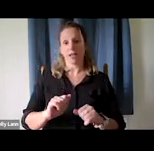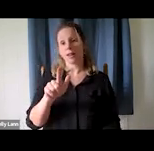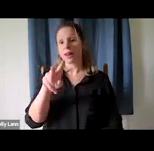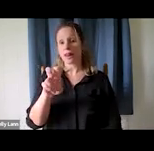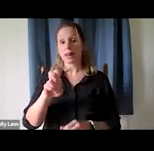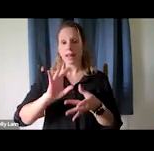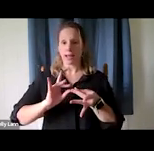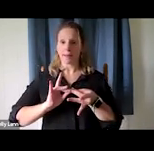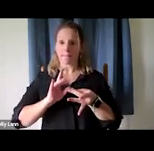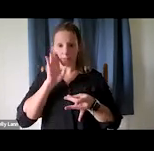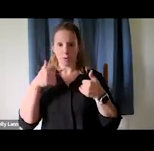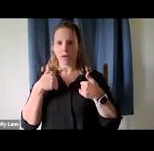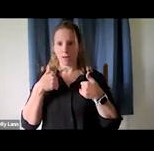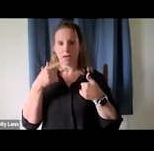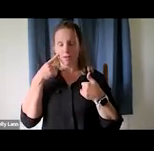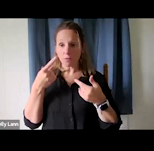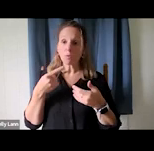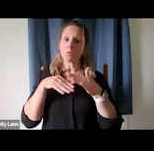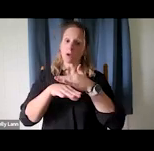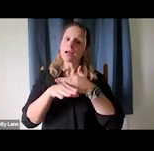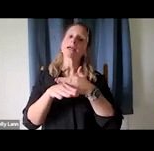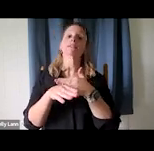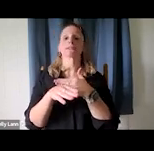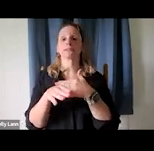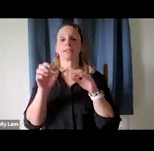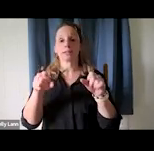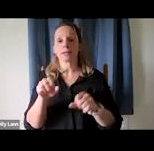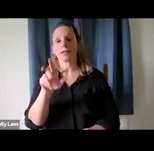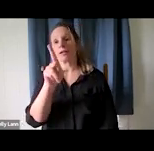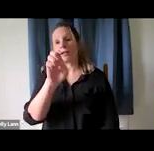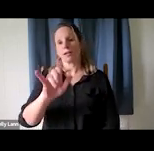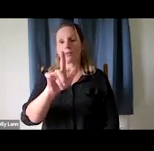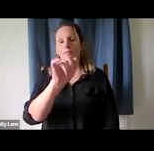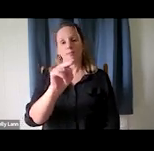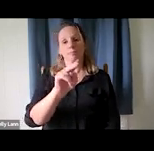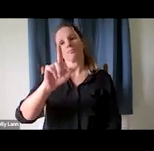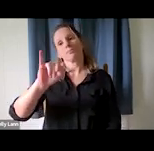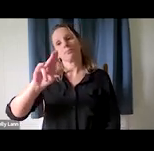to enhance accessibility. So we have Kelly Lann and Linda Egge,